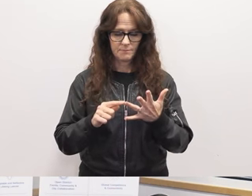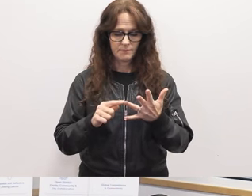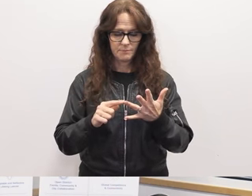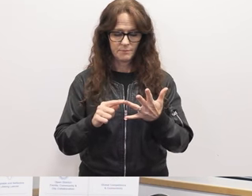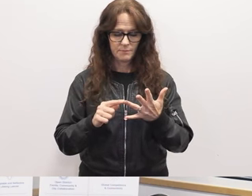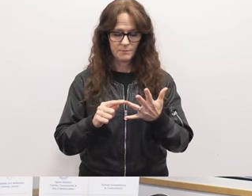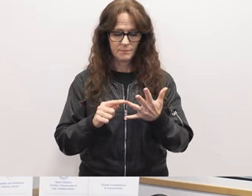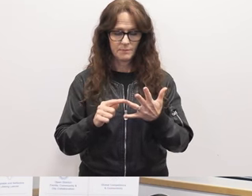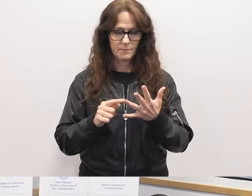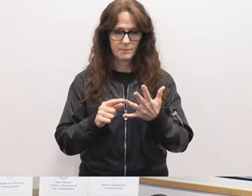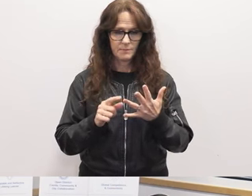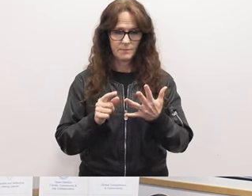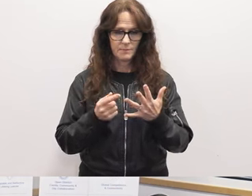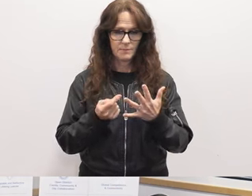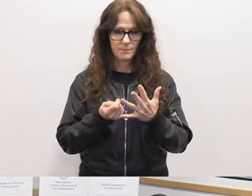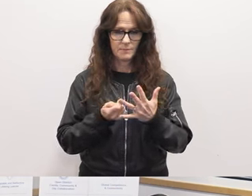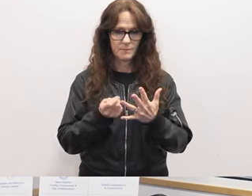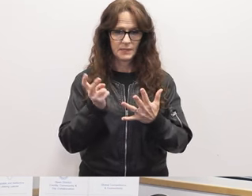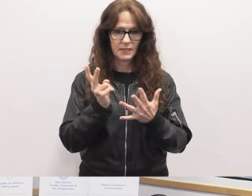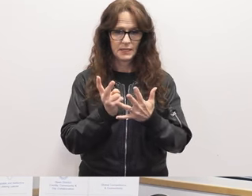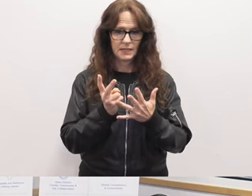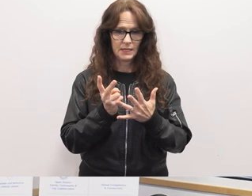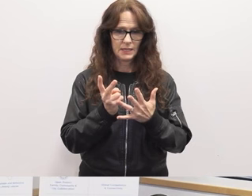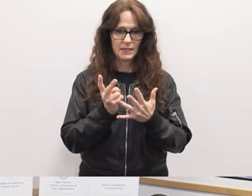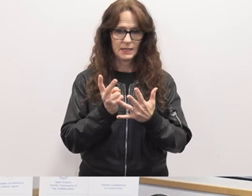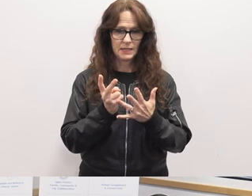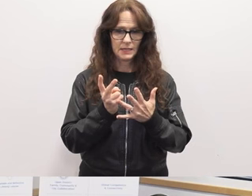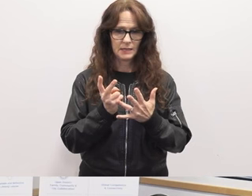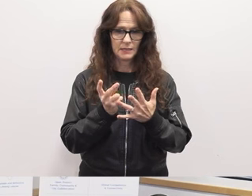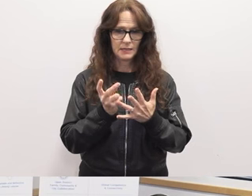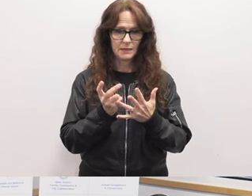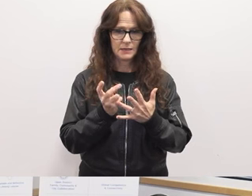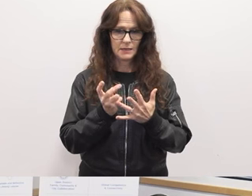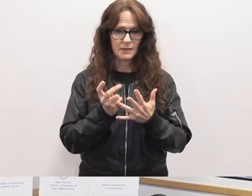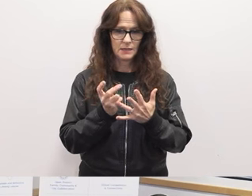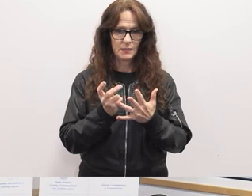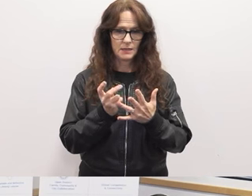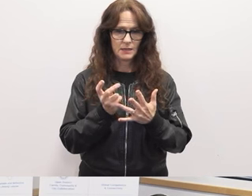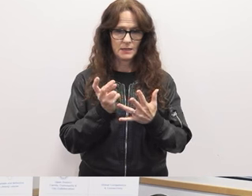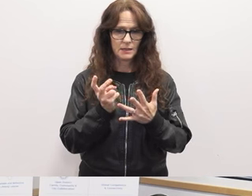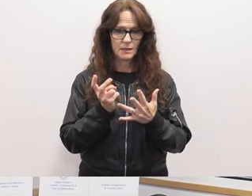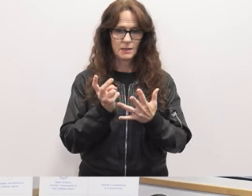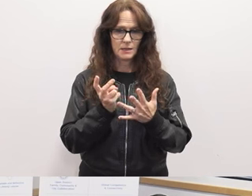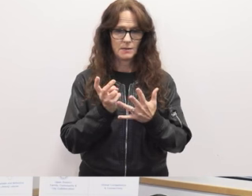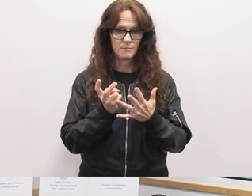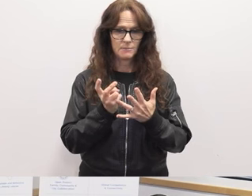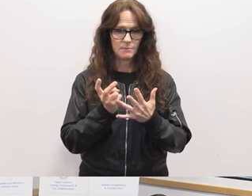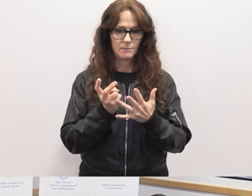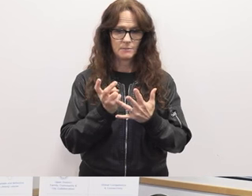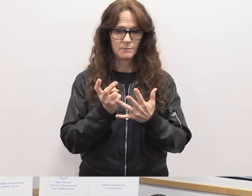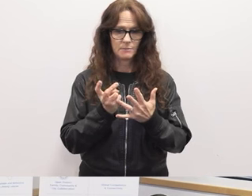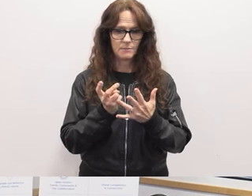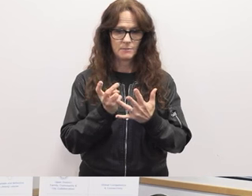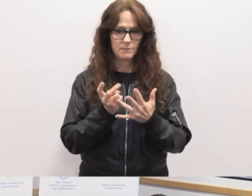And I would say keep with the I'd like an explanation or I'd like the the district to make the case about